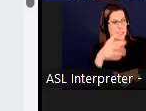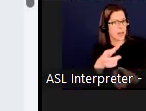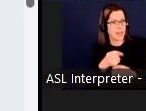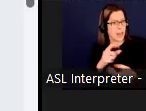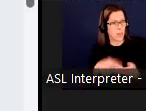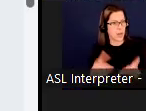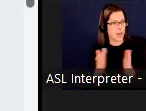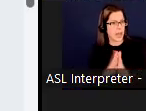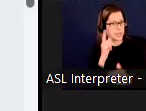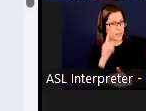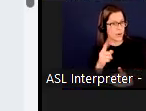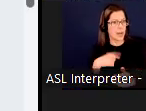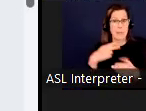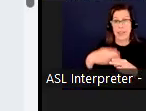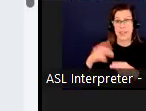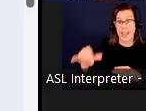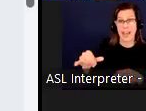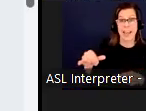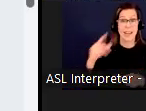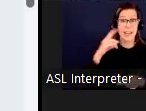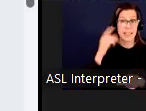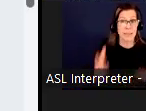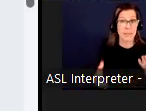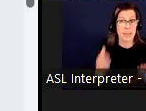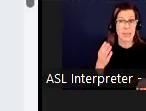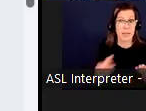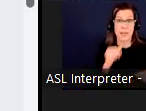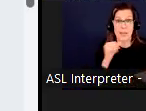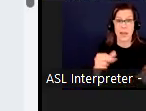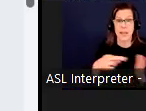And I'm bringing this up because, and I think this might be not necessarily